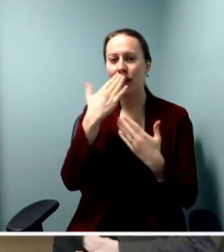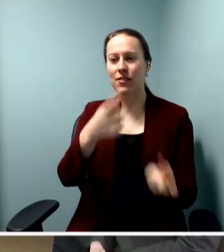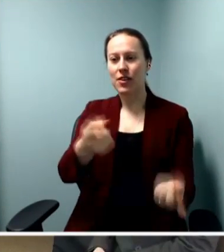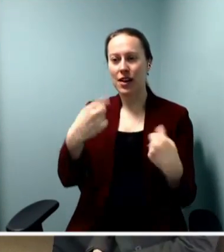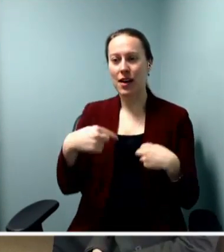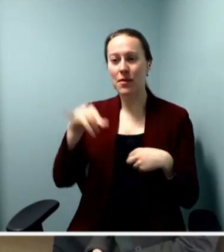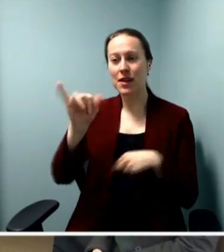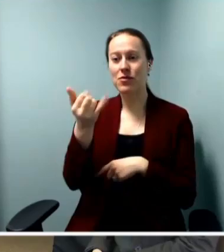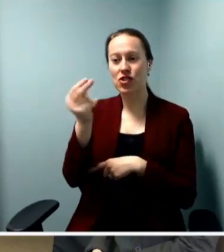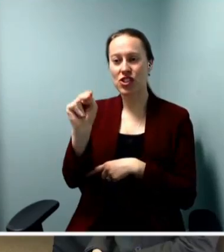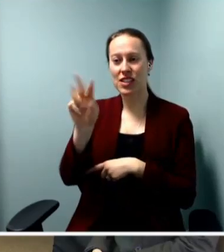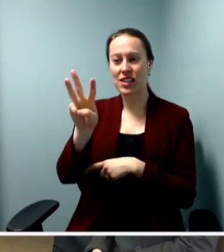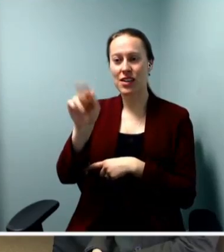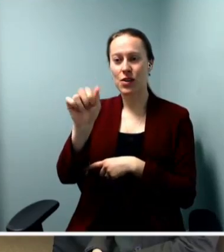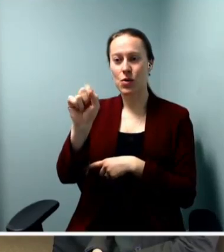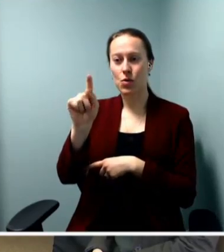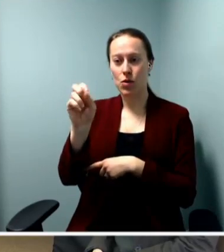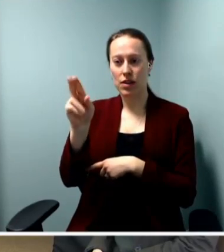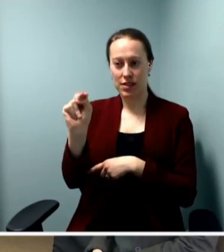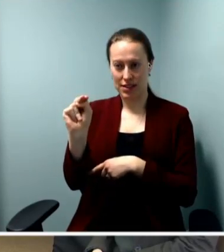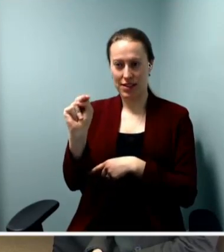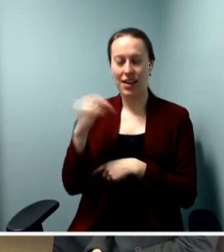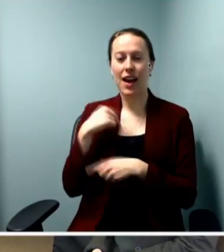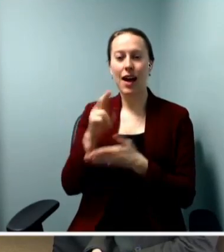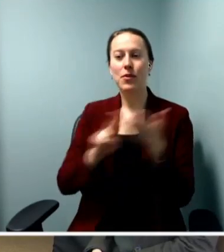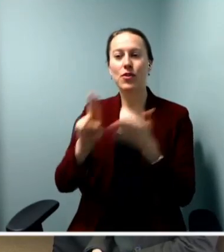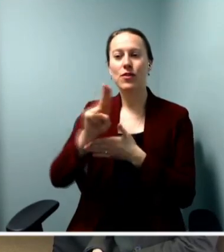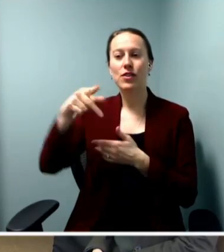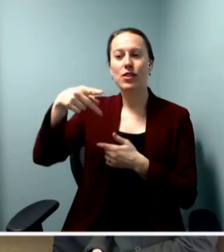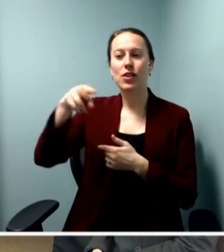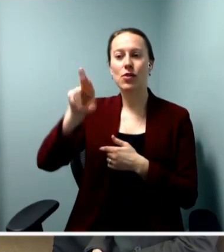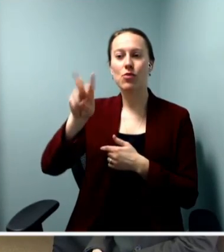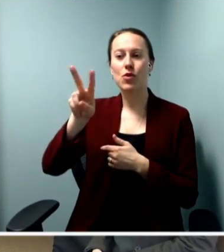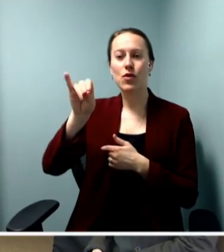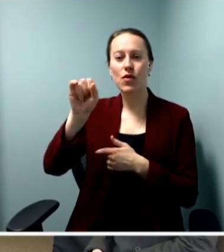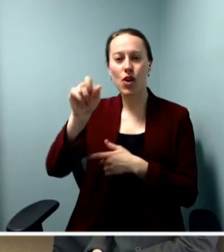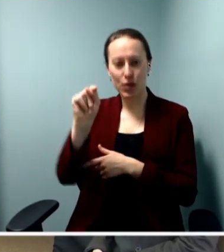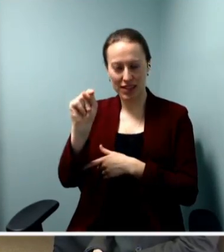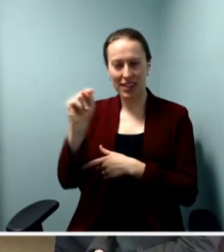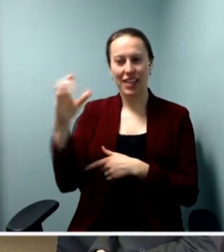I'm the University Provost and Chief Academic Officer at Boston University.